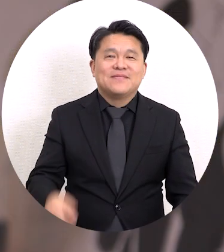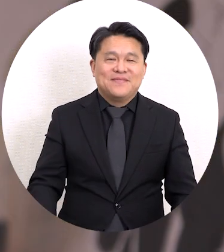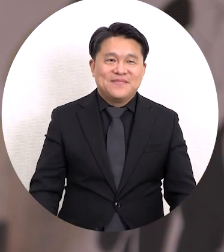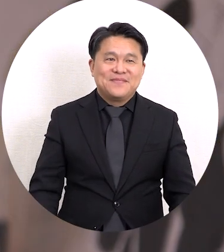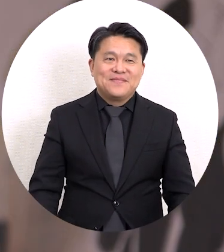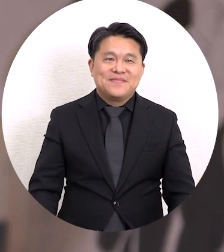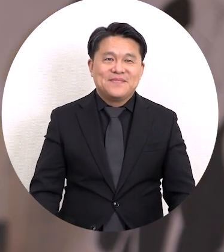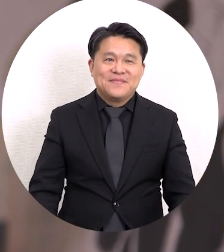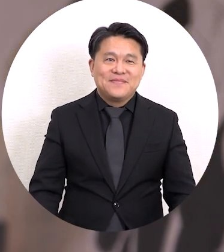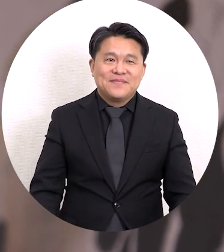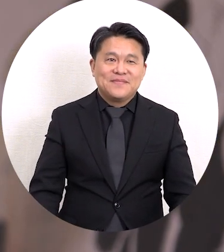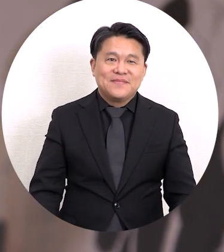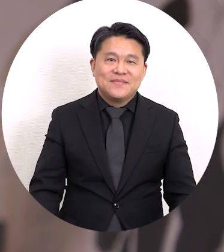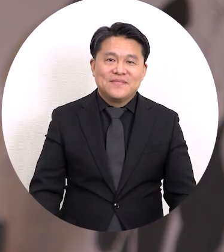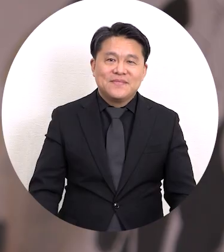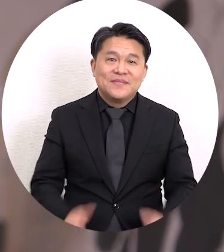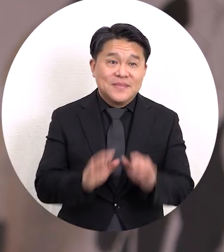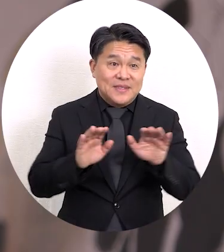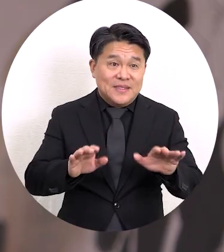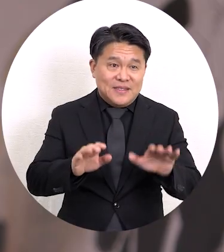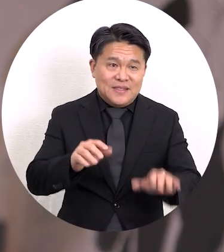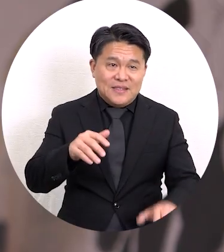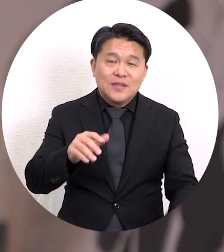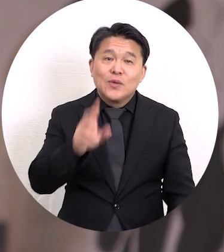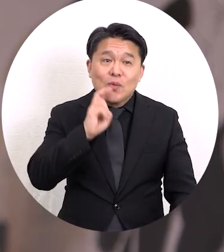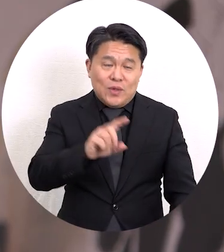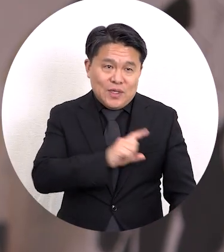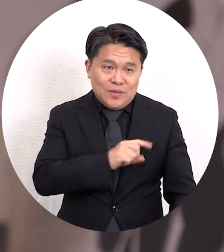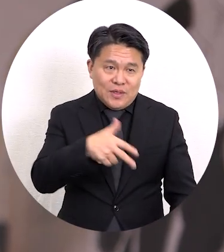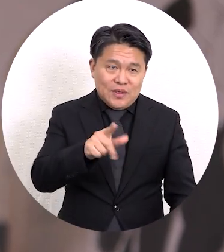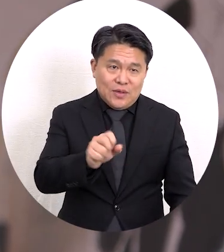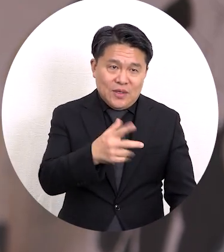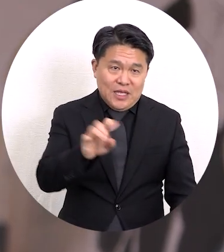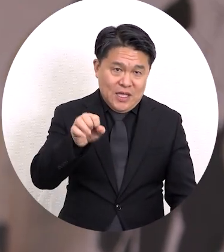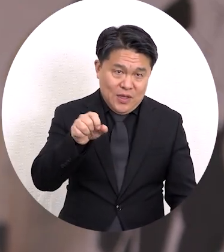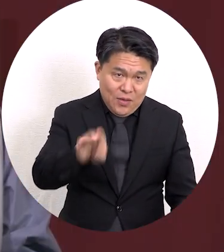King Sejong originally composed the pieces Jeongdaeeop and Botaepyeong.